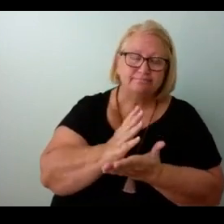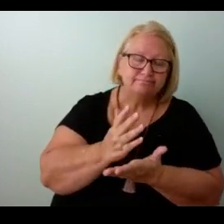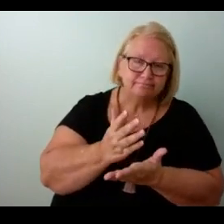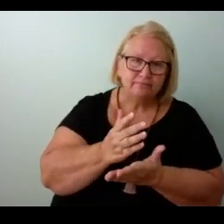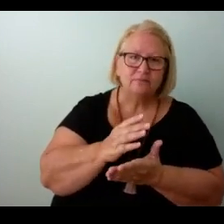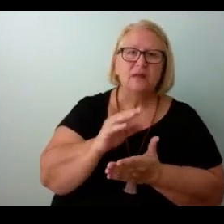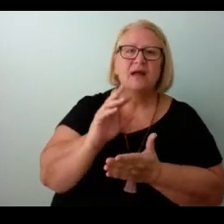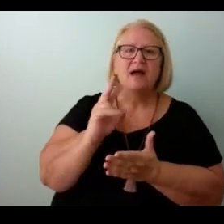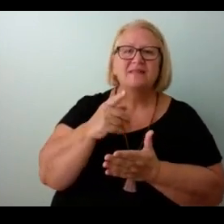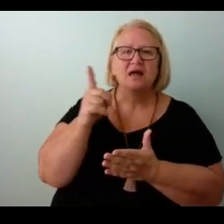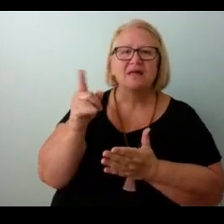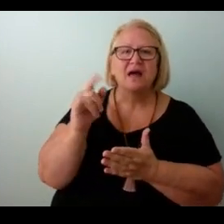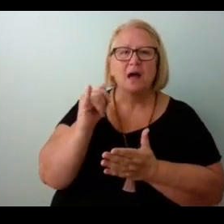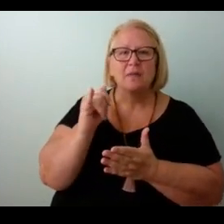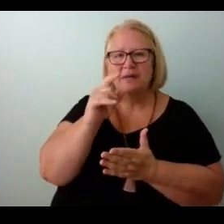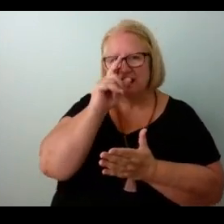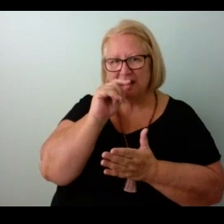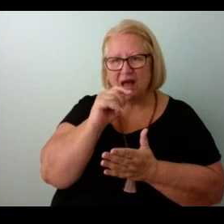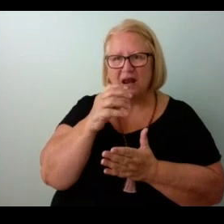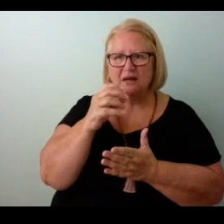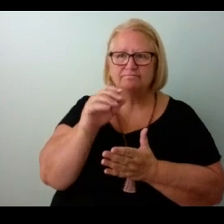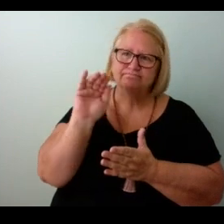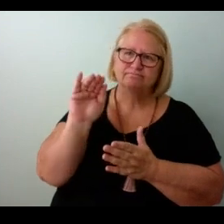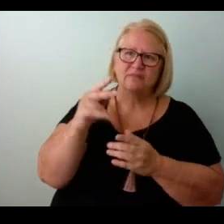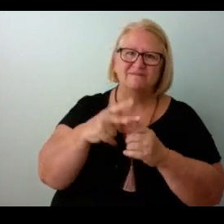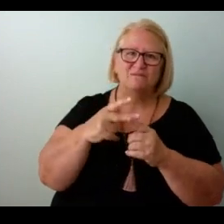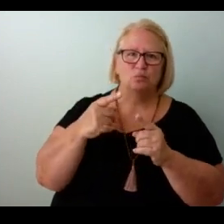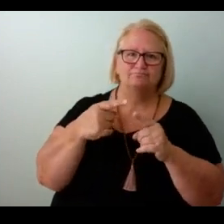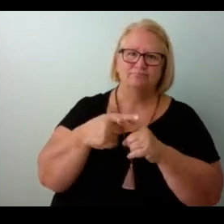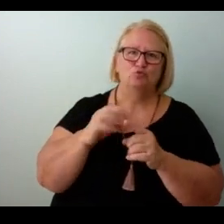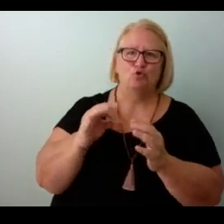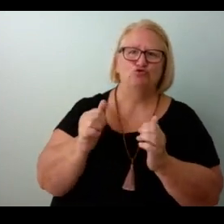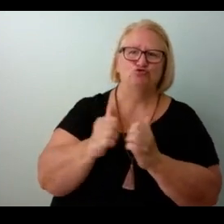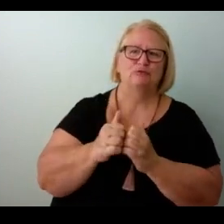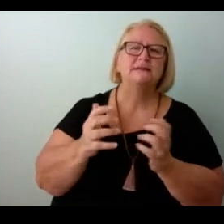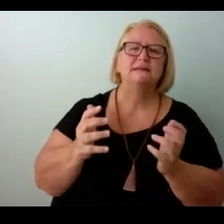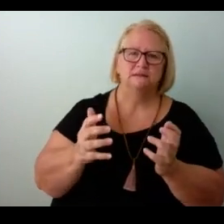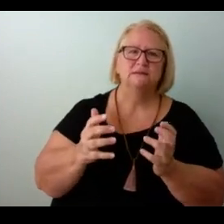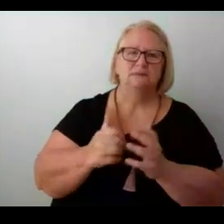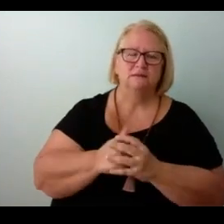maybe grounds for a dispute there. We would love to take a look at it. Come and get advice.